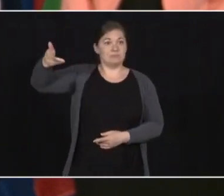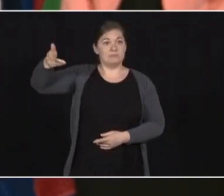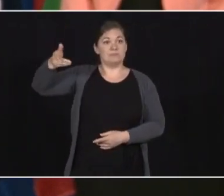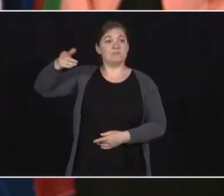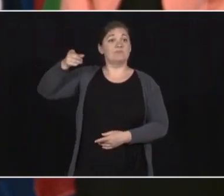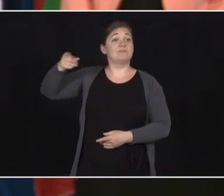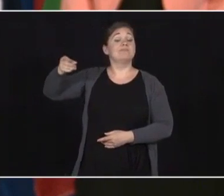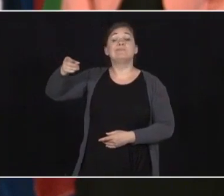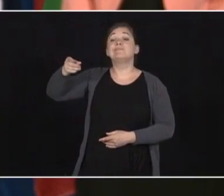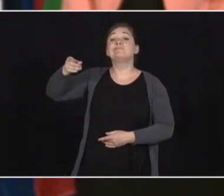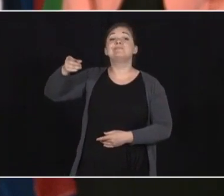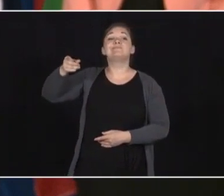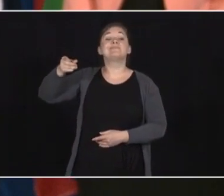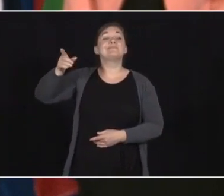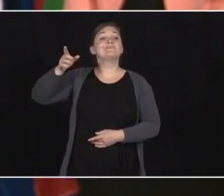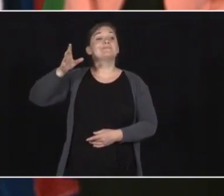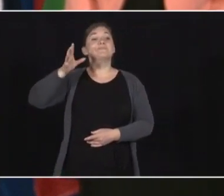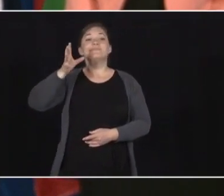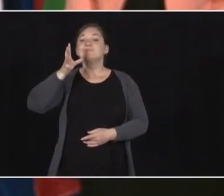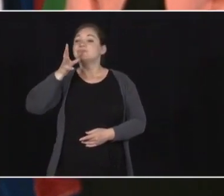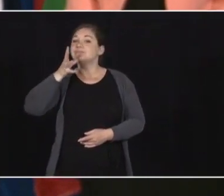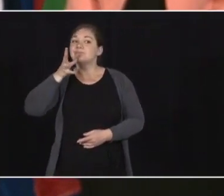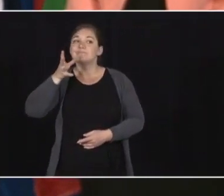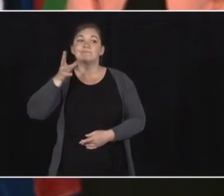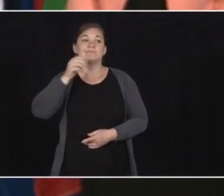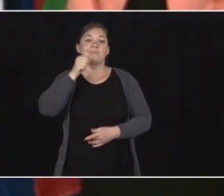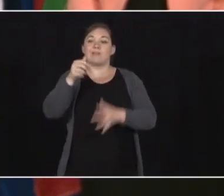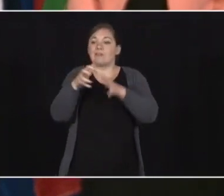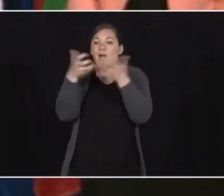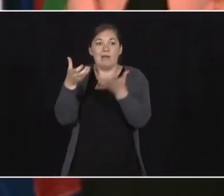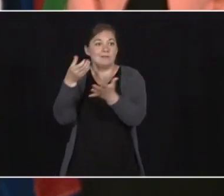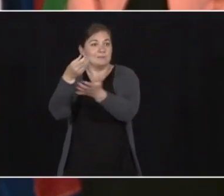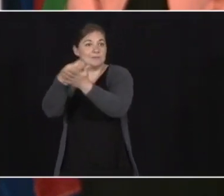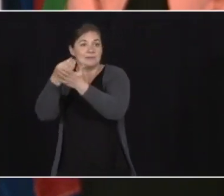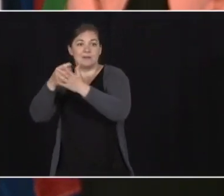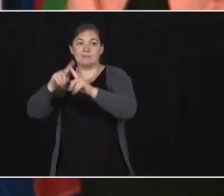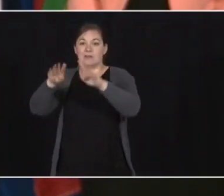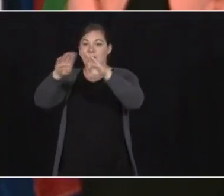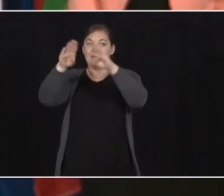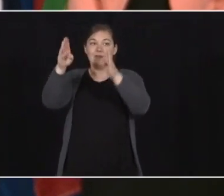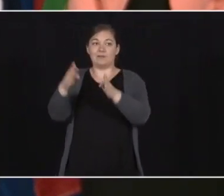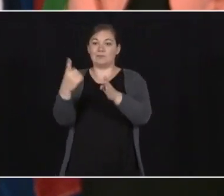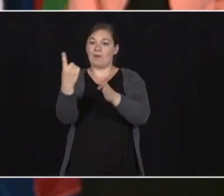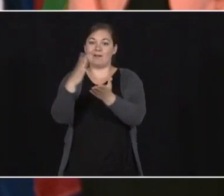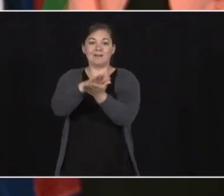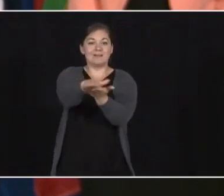it didn't cost that much to keep a clean house. Same with our factory. It doesn't cost that much money